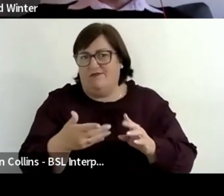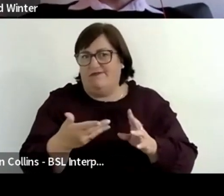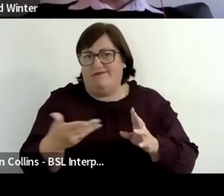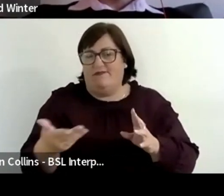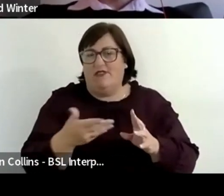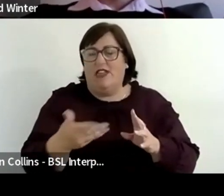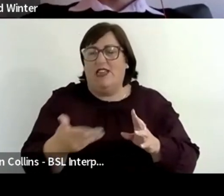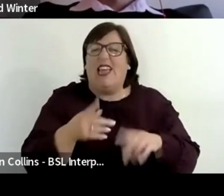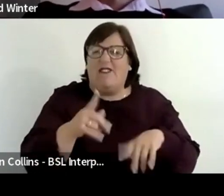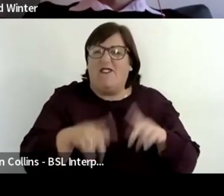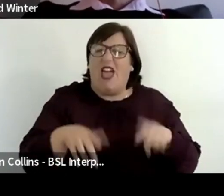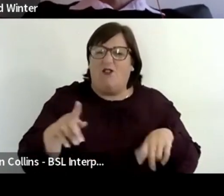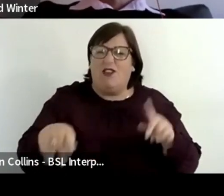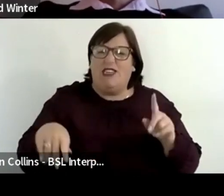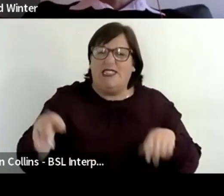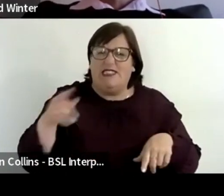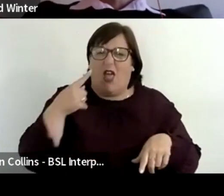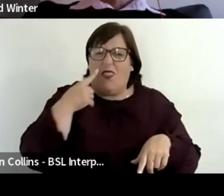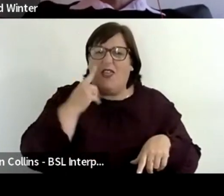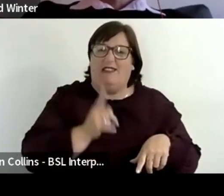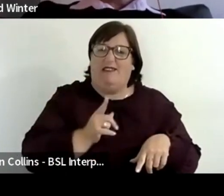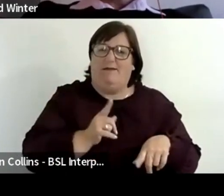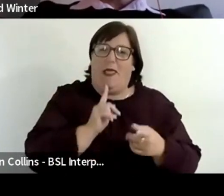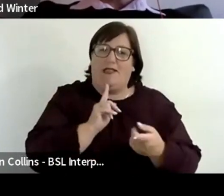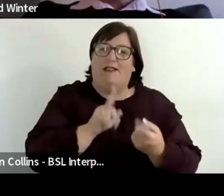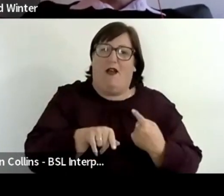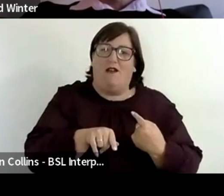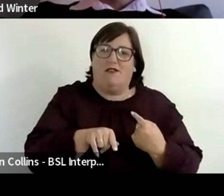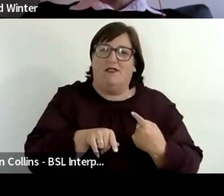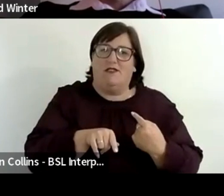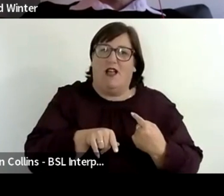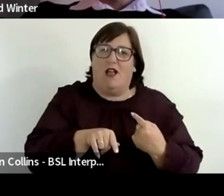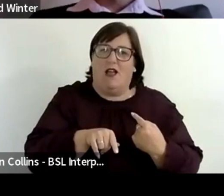it varies is the answer to that question. OK.